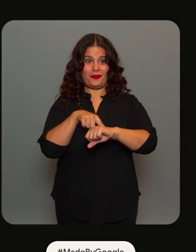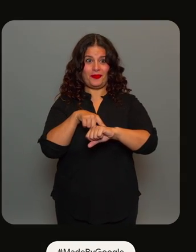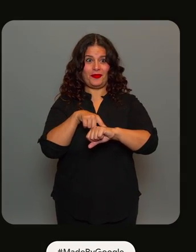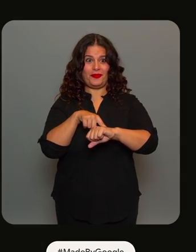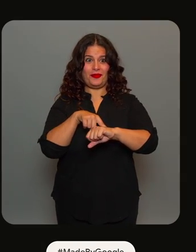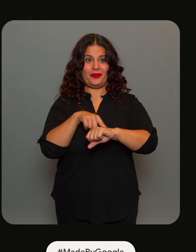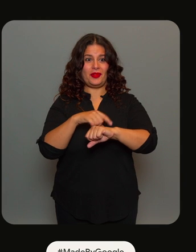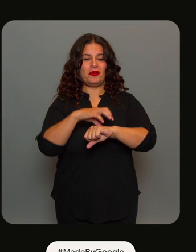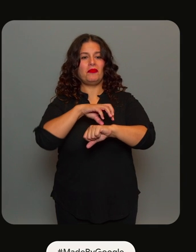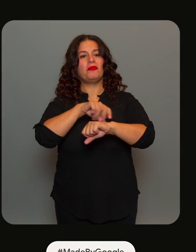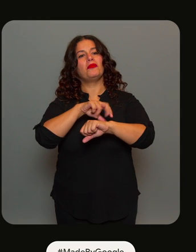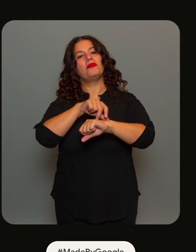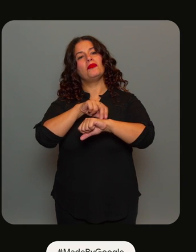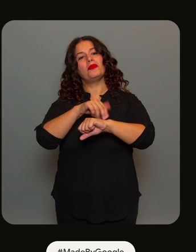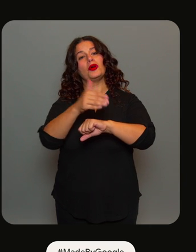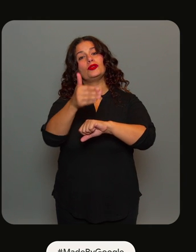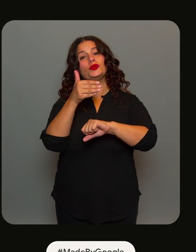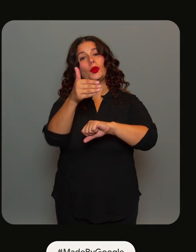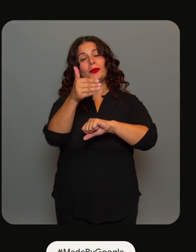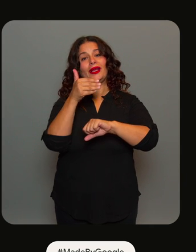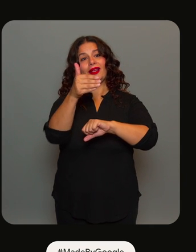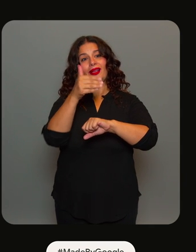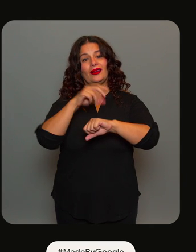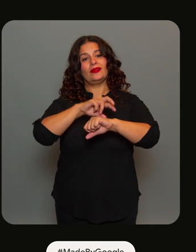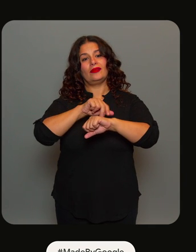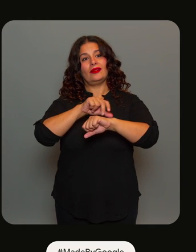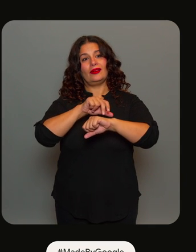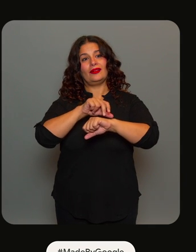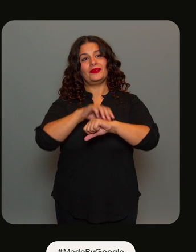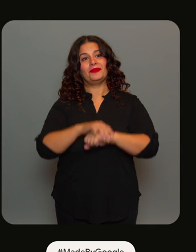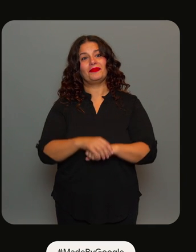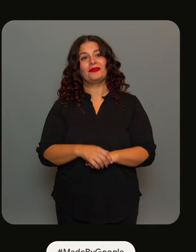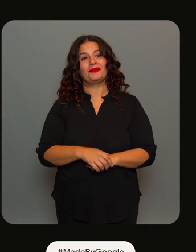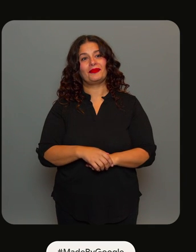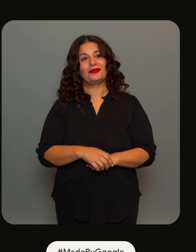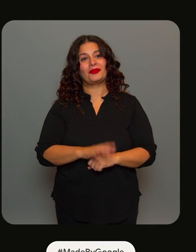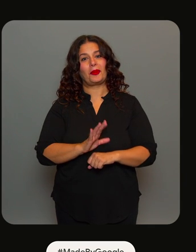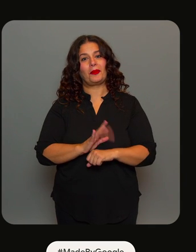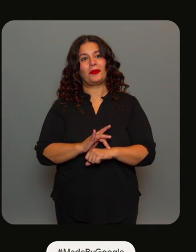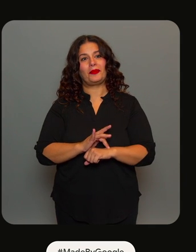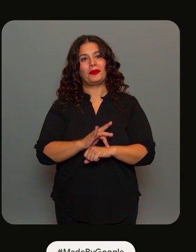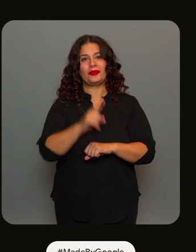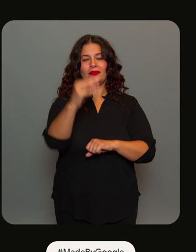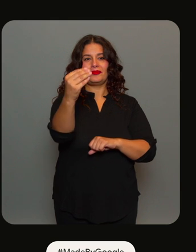crown and take a picture on your Pixel 7's camera, all from your watch.